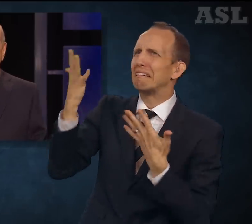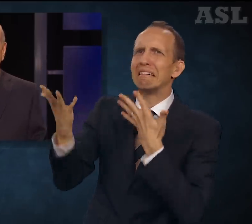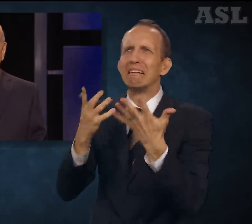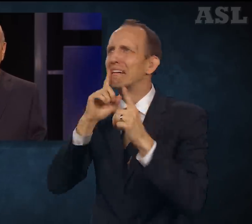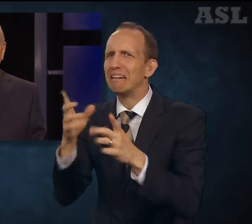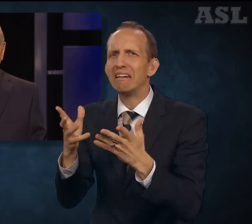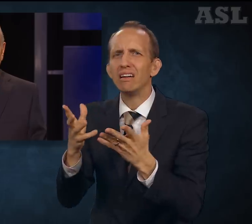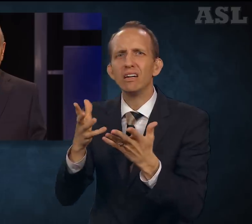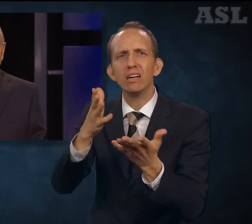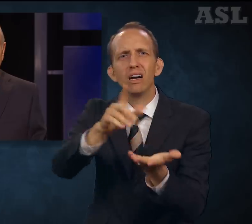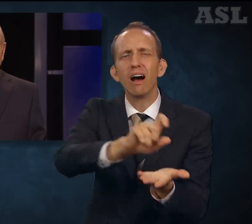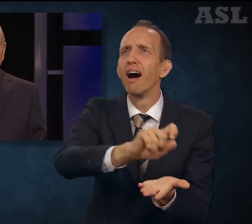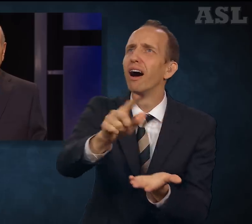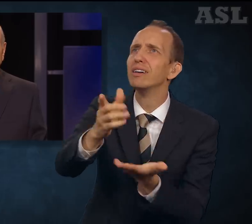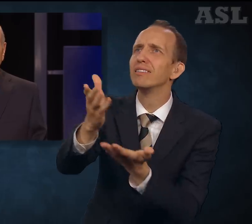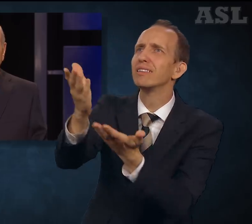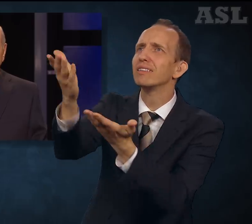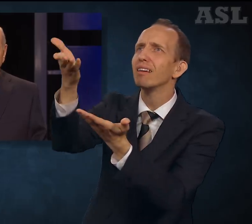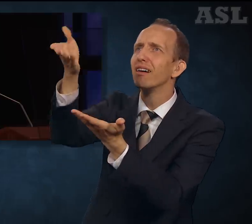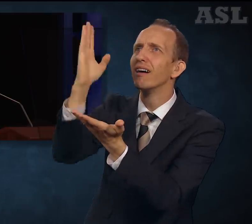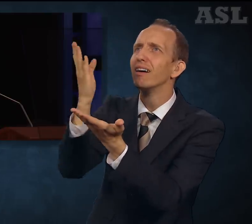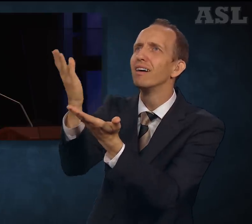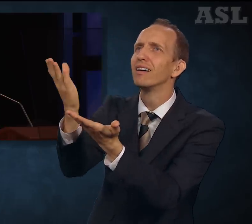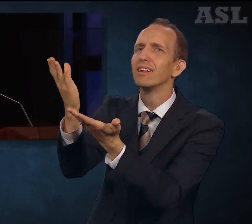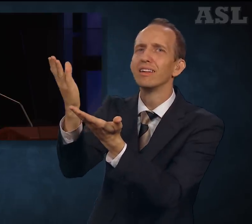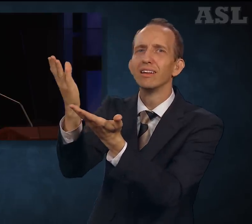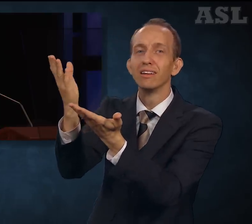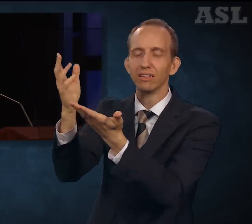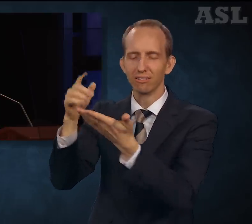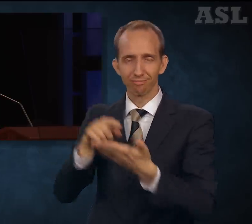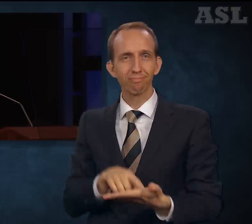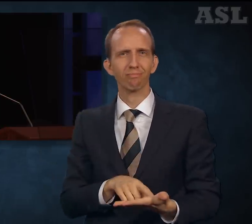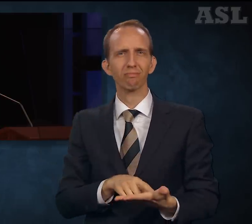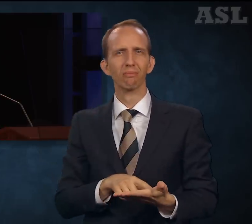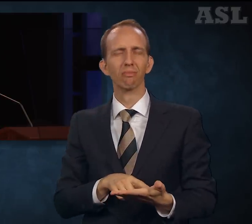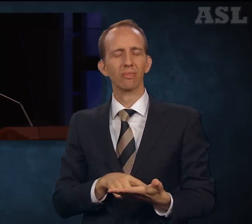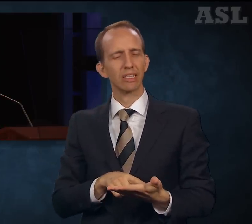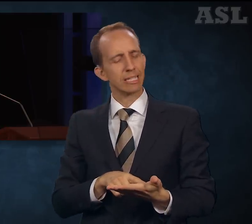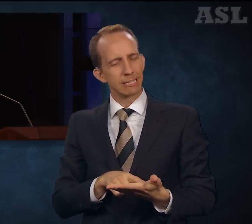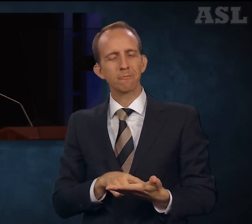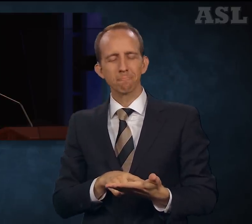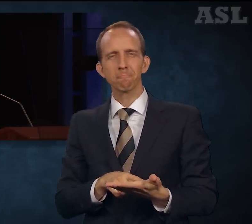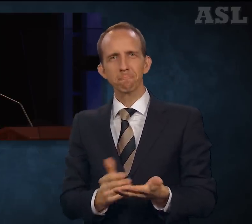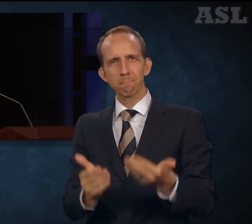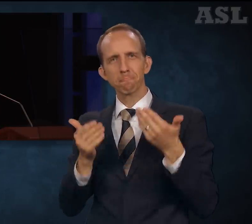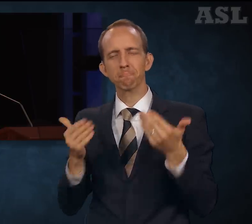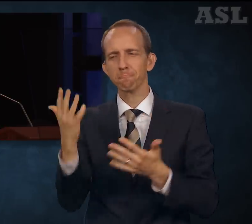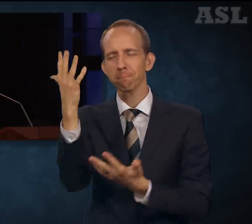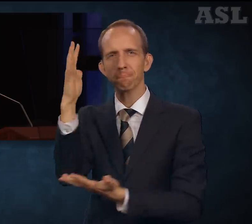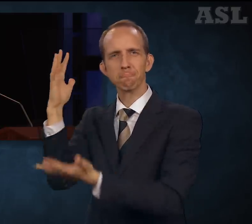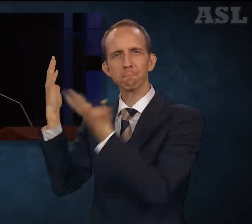"IF ANY OF YOU LACK WISDOM, LET HIM ASK OF